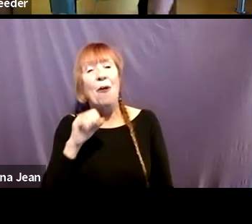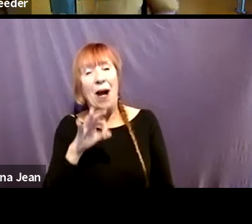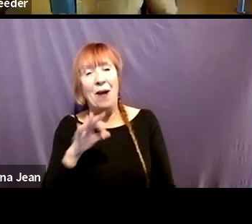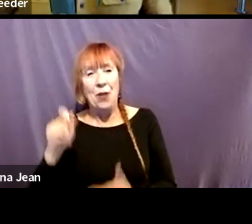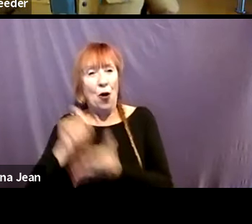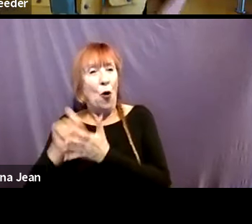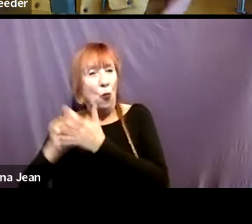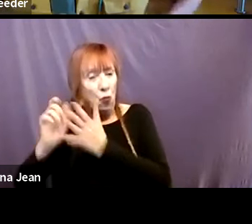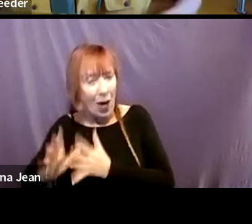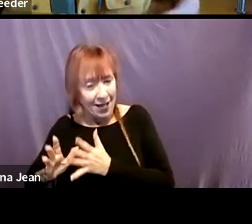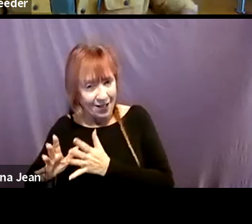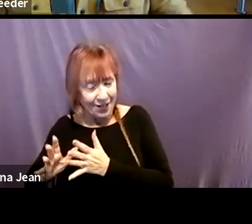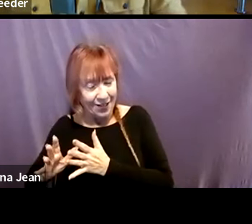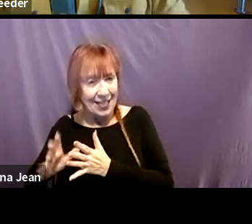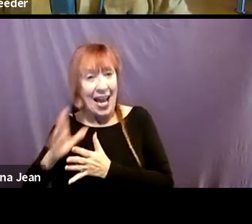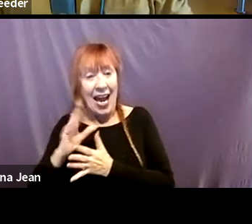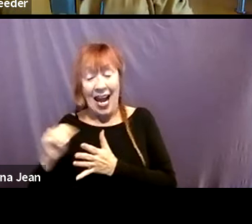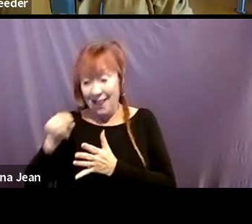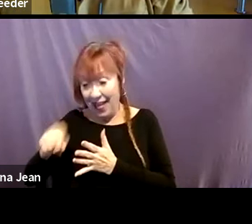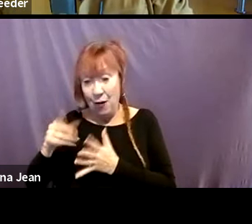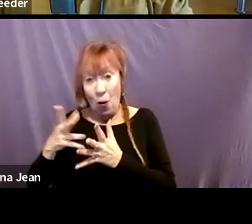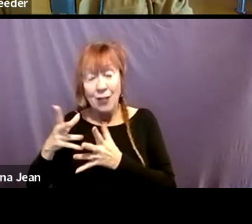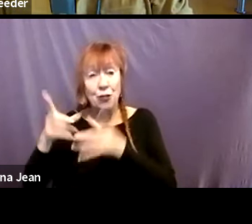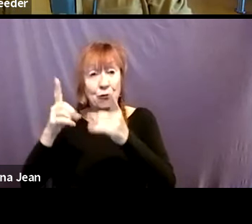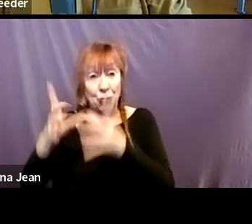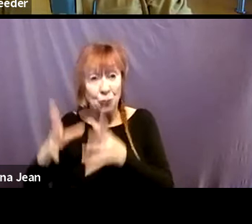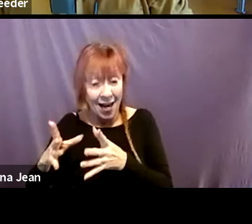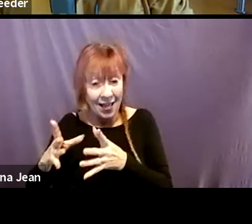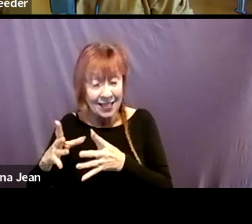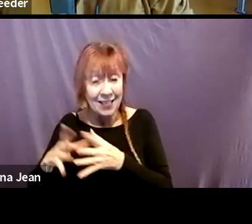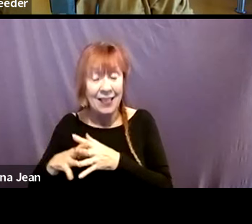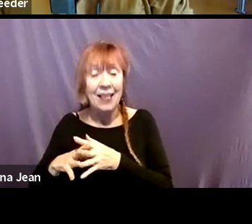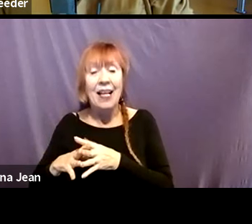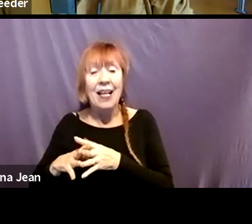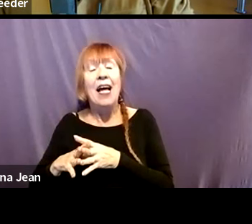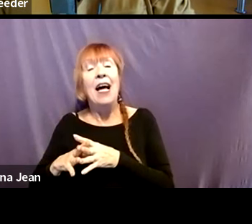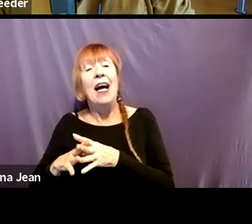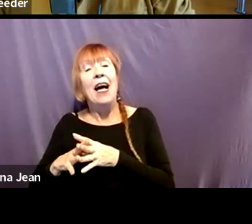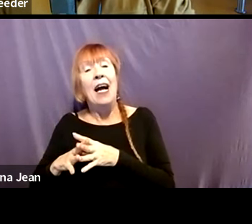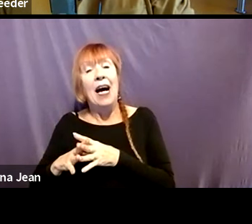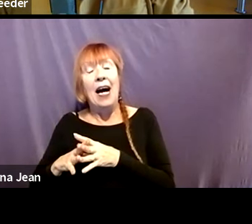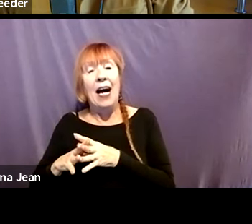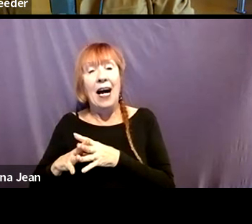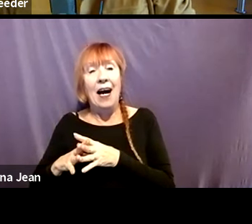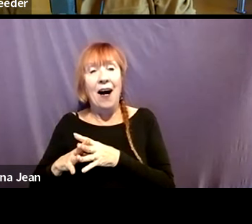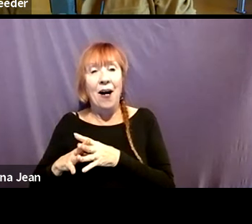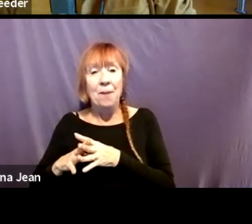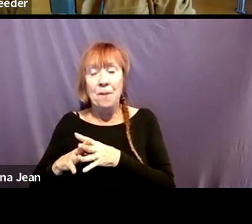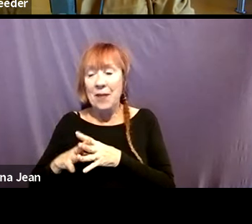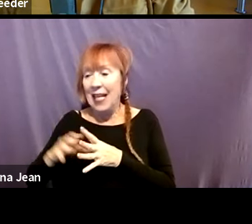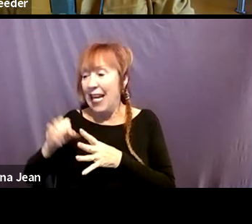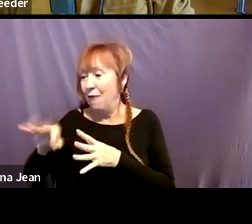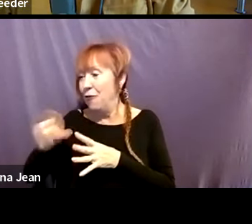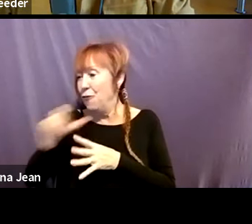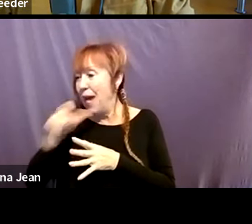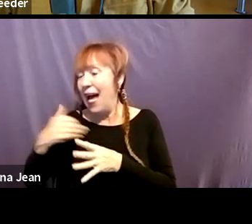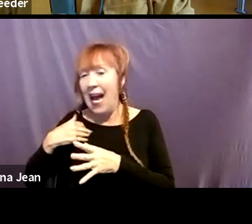and you wanna direct something, I mean, you have to realize, like if you're gonna attach yourself to it as a director, and you don't have any directing experience,